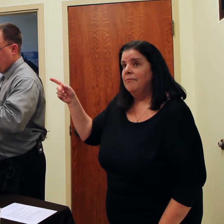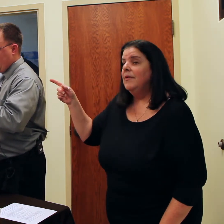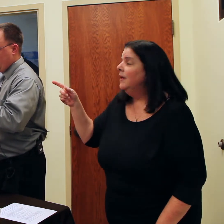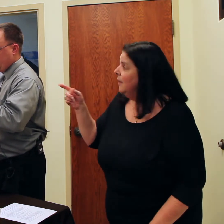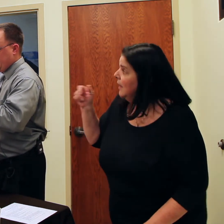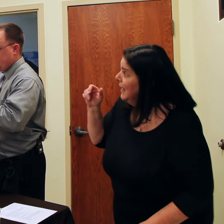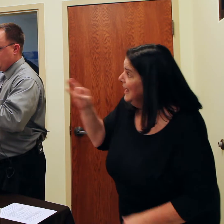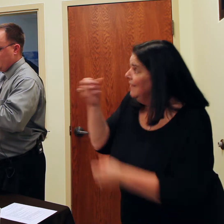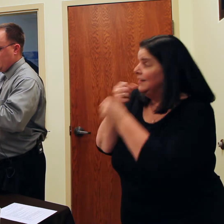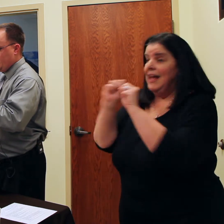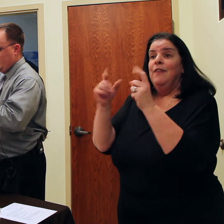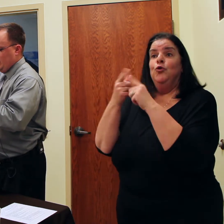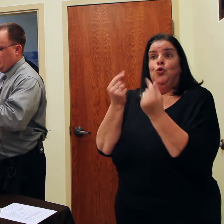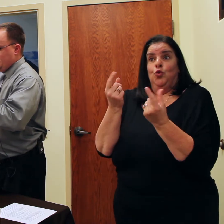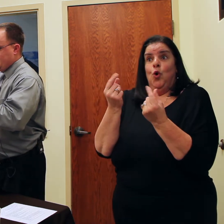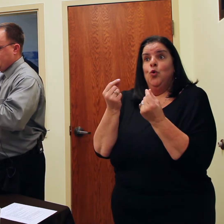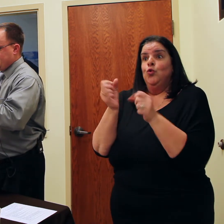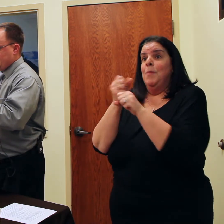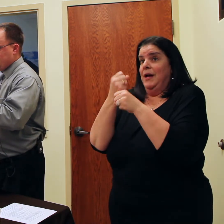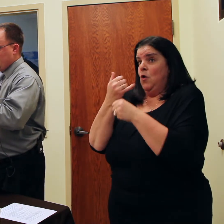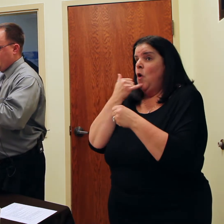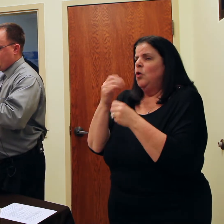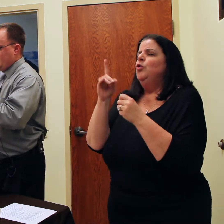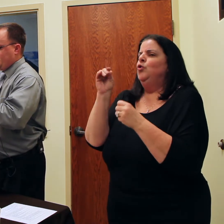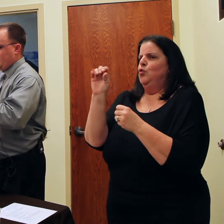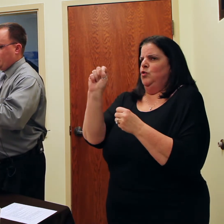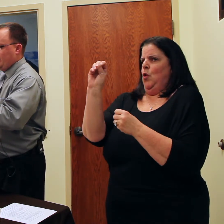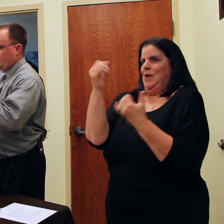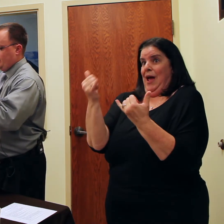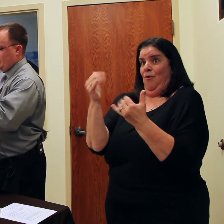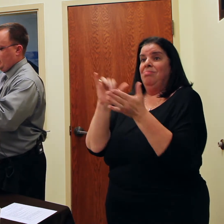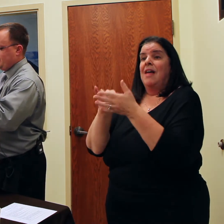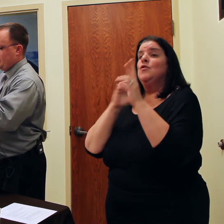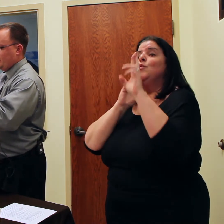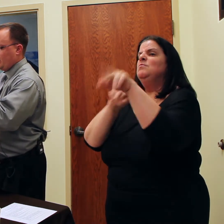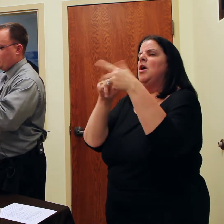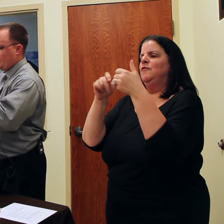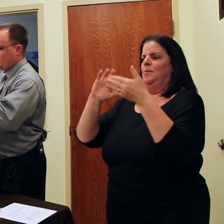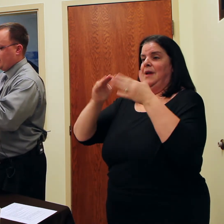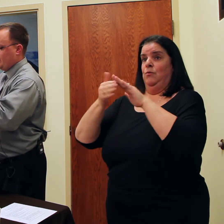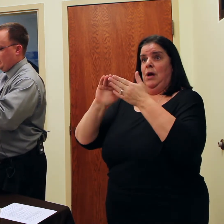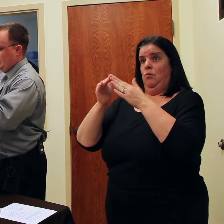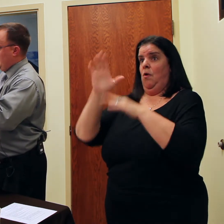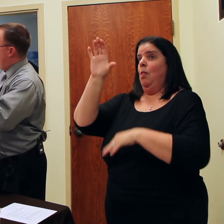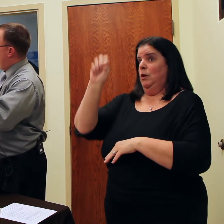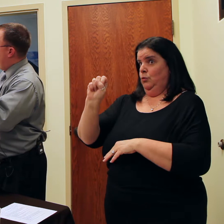to 911 please do so now. This is the response from dowtown in the city of Colorado Springs.